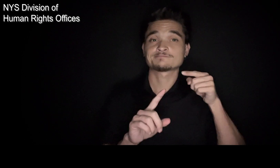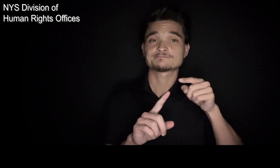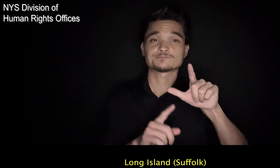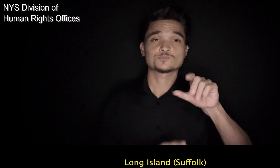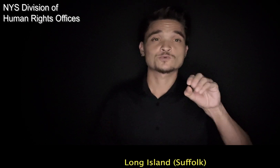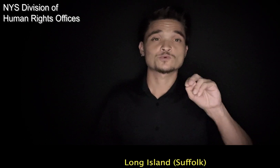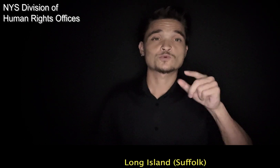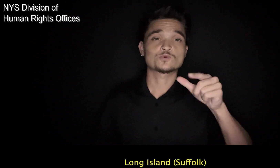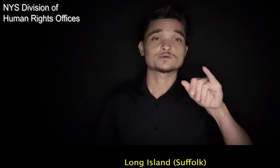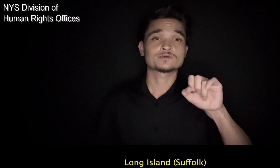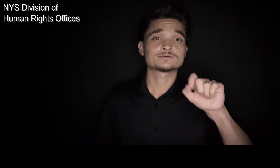Long Island (Suffolk)